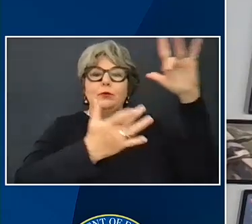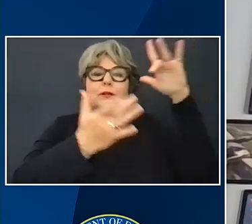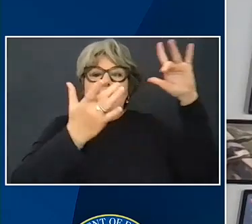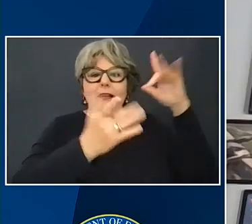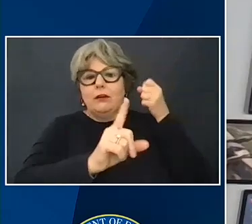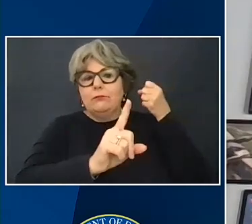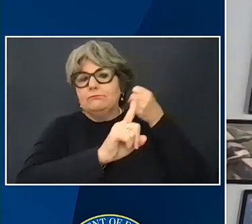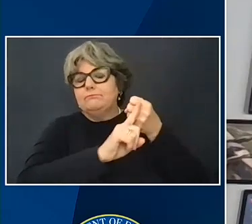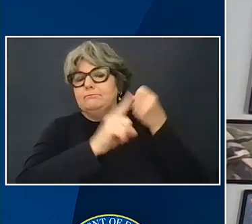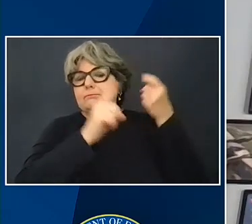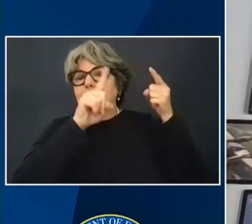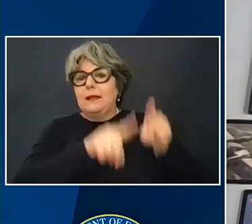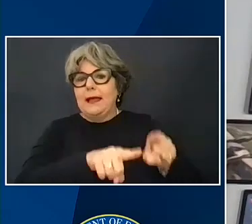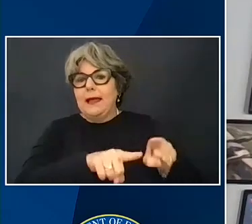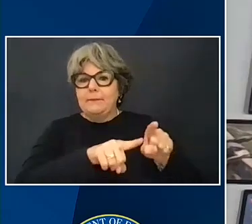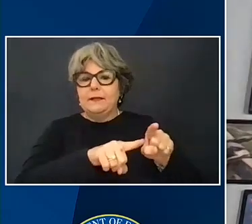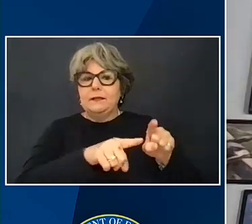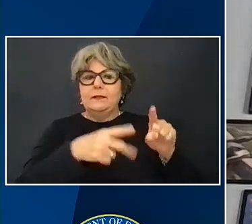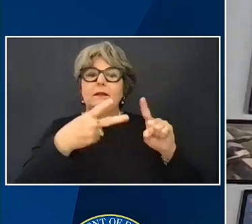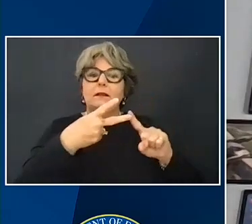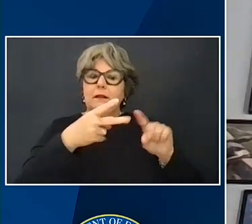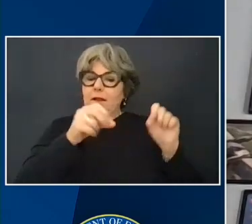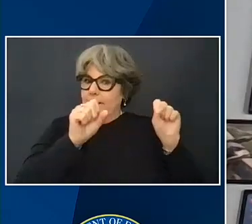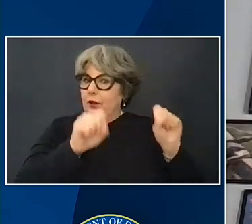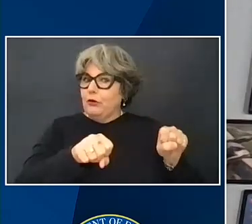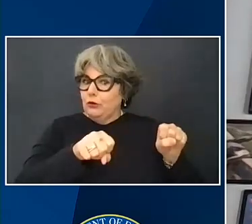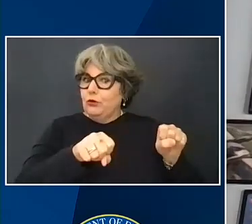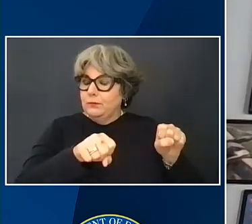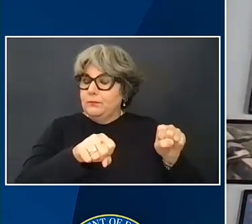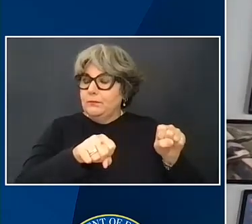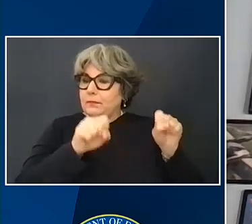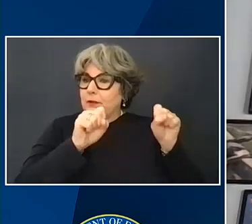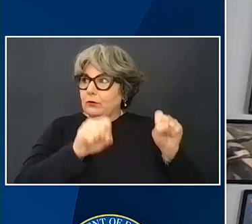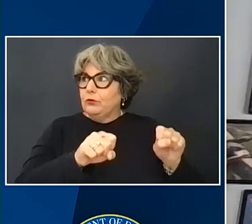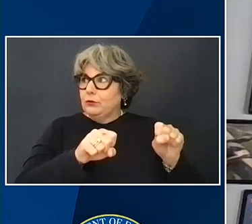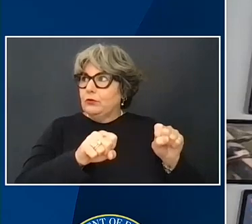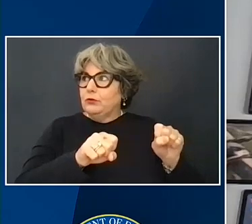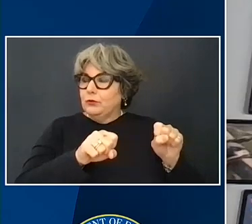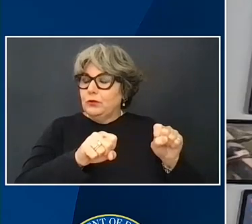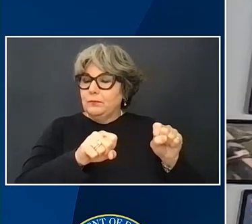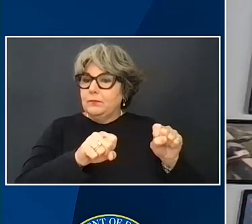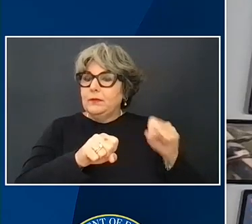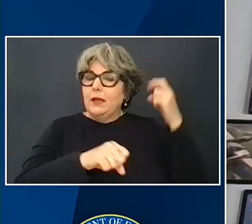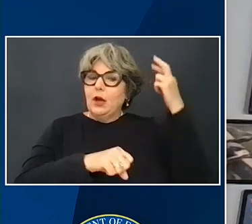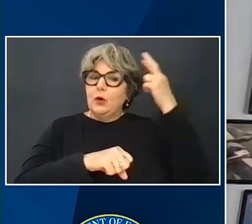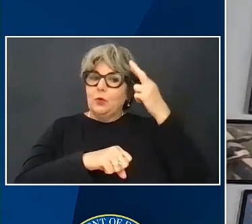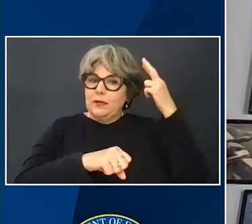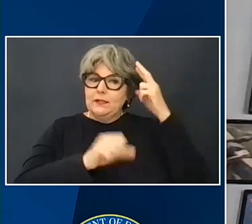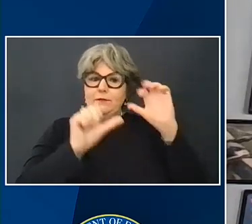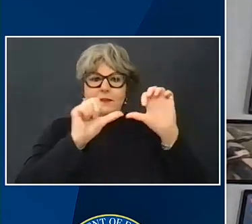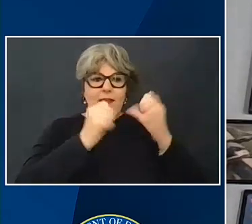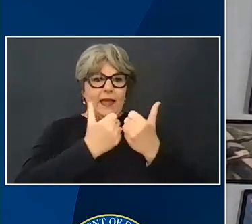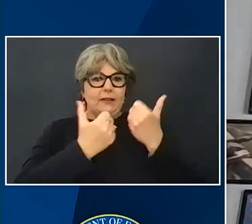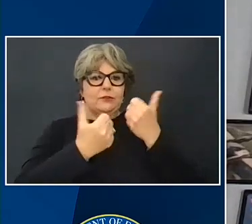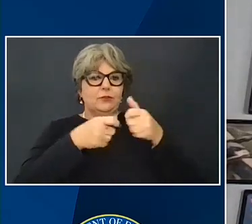situation, there could be, I mean, logically, there could be a reason for the agency then to allow additional time